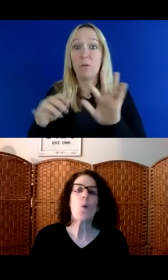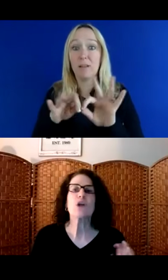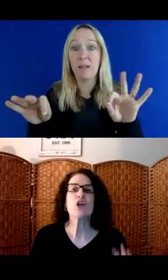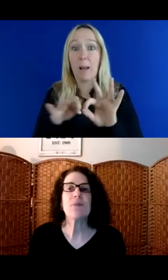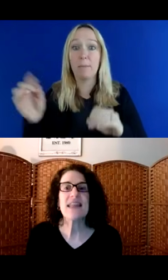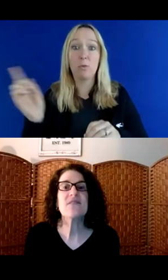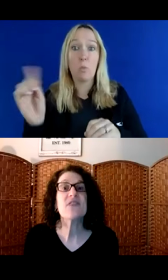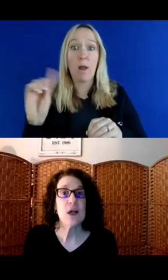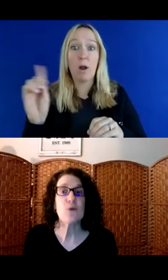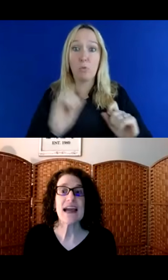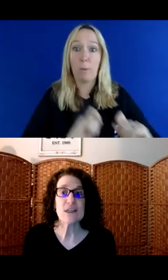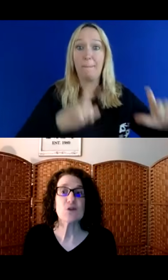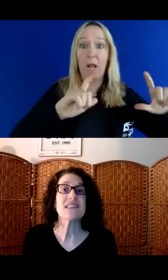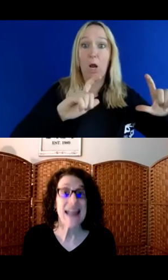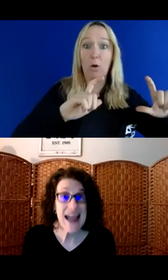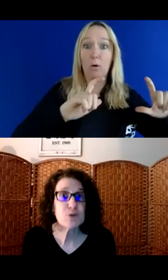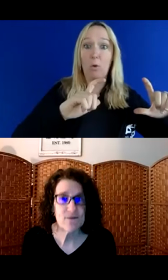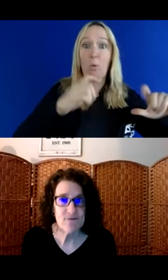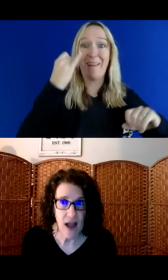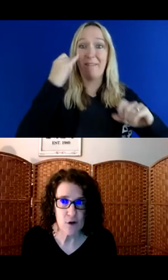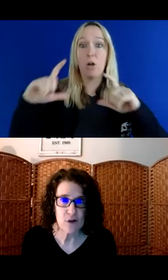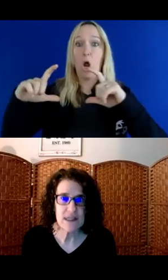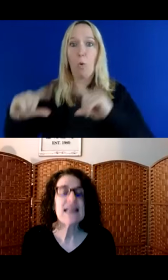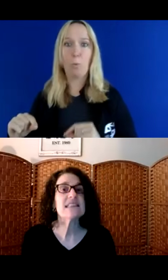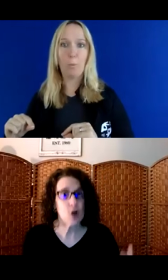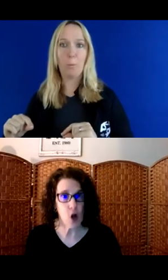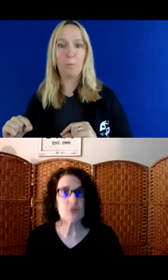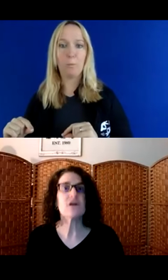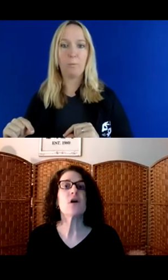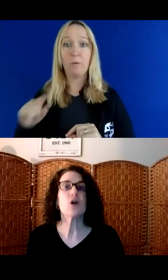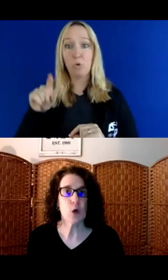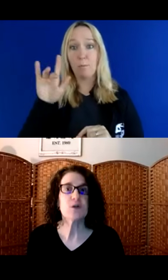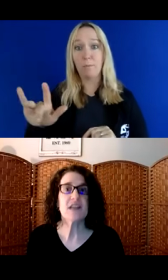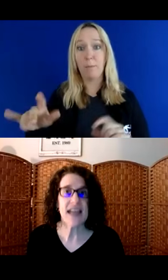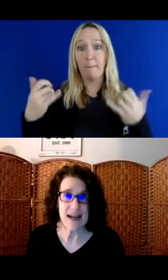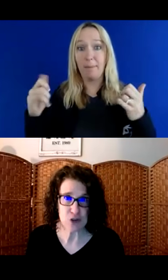When you play the video that uses a caption file, it's called closed captions.